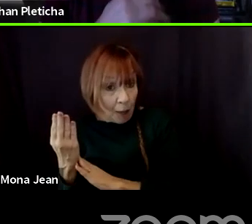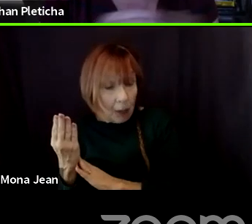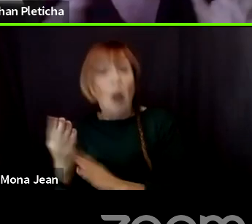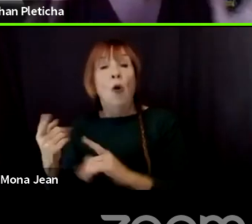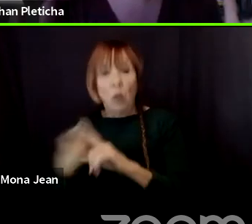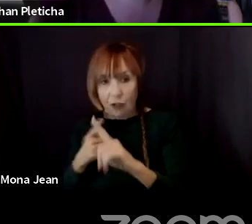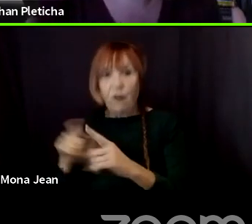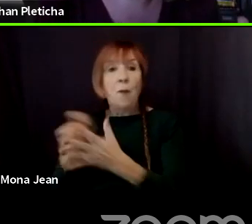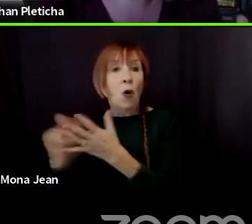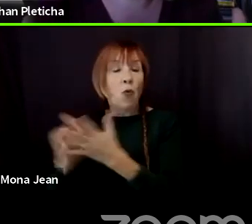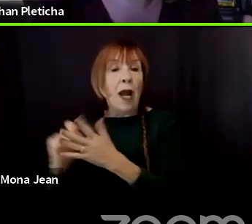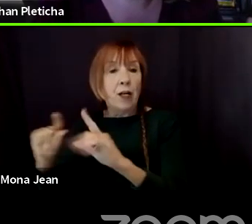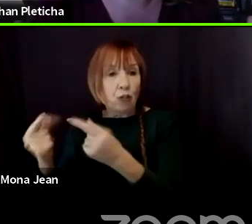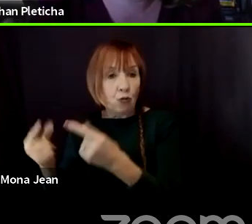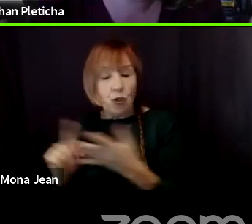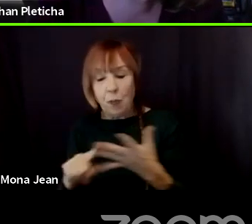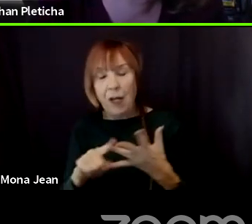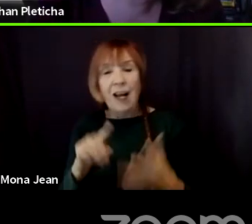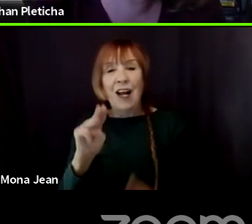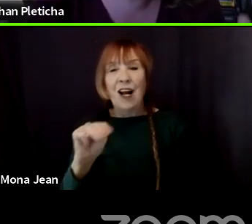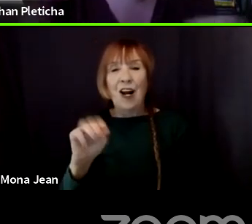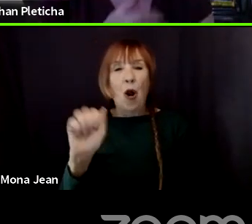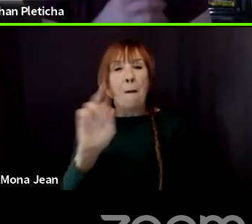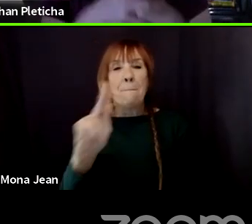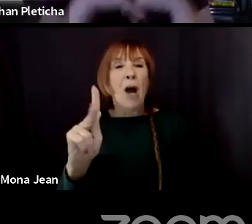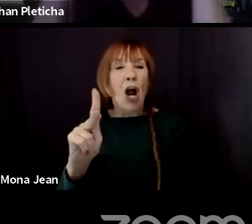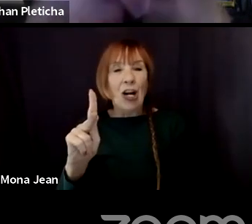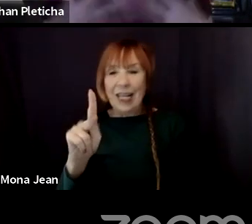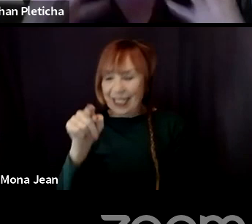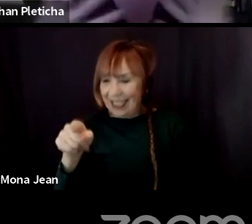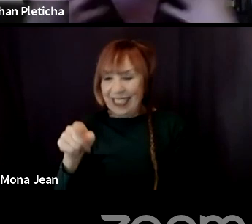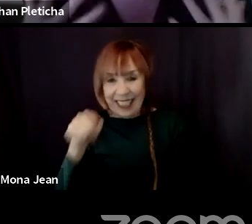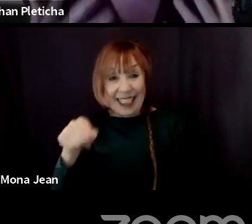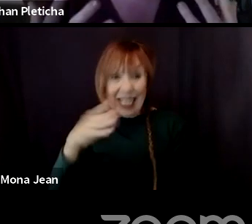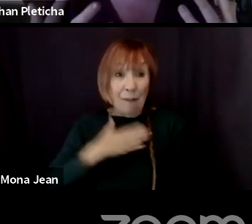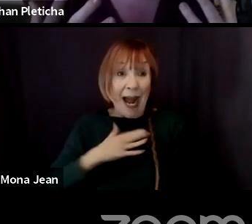Marc gives me great notes. Oh, my God it's like, every all my good things